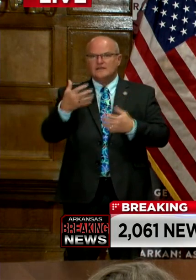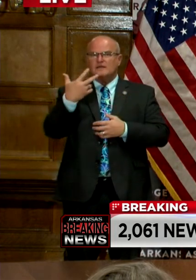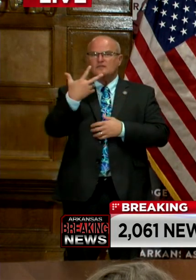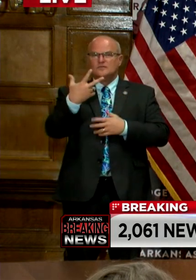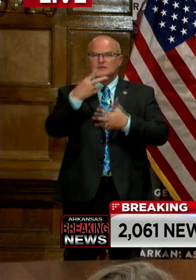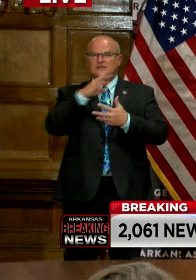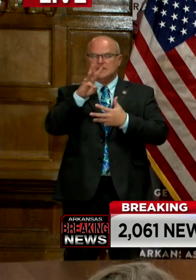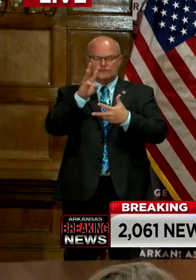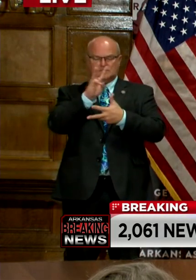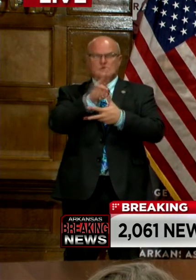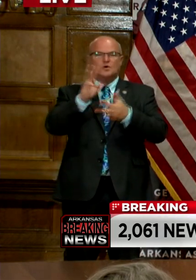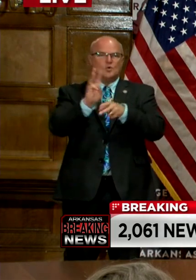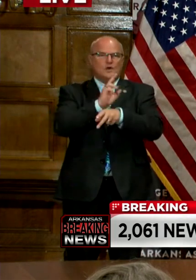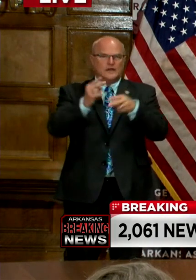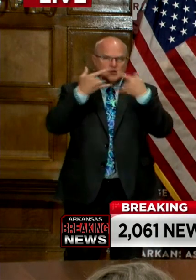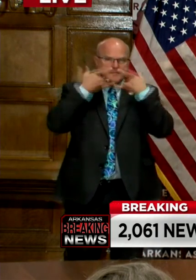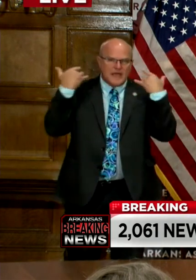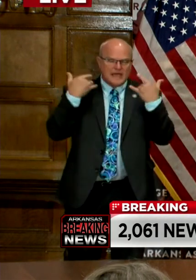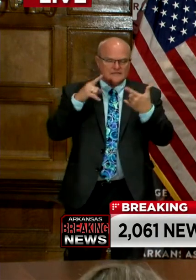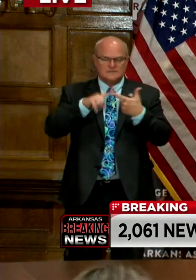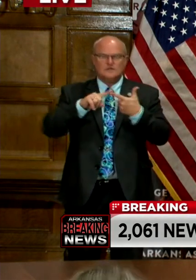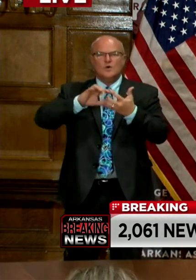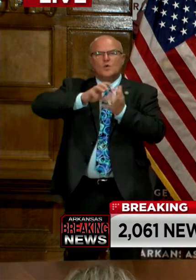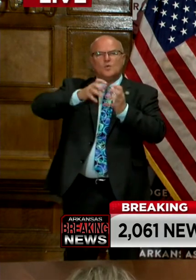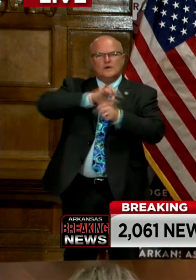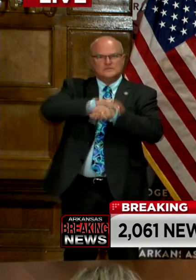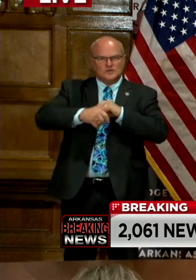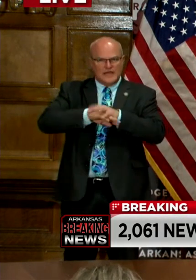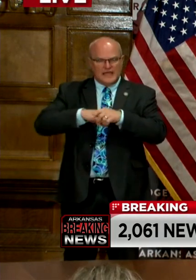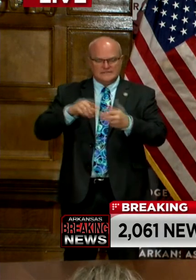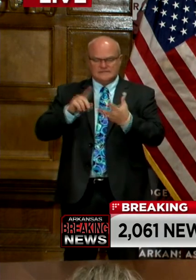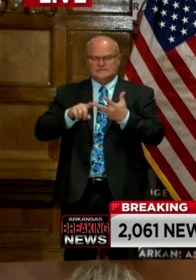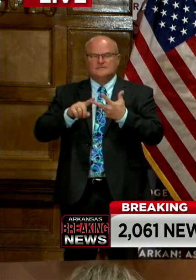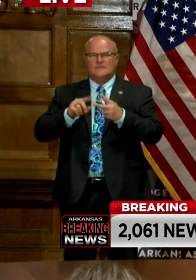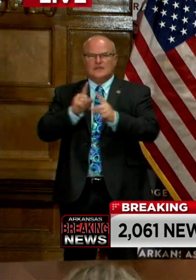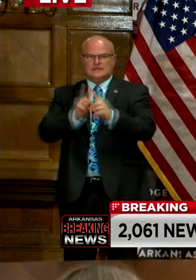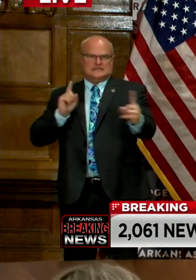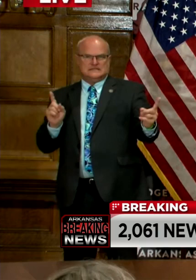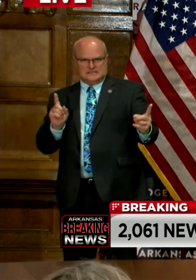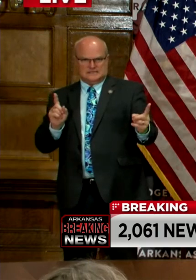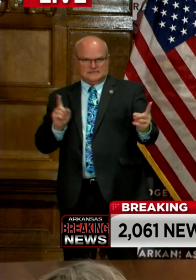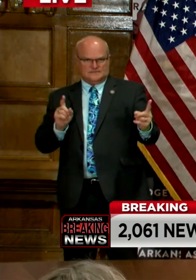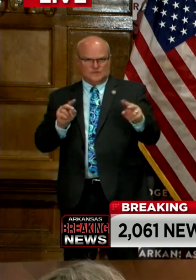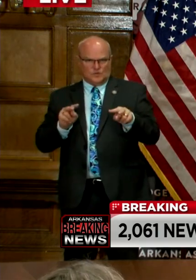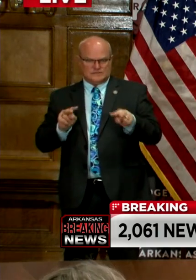OCCUPANCY. WE STILL HAVE ROOM BUT THAT